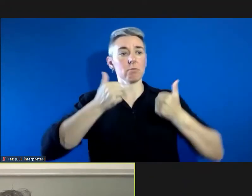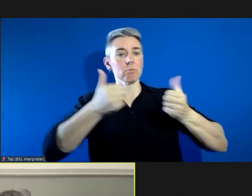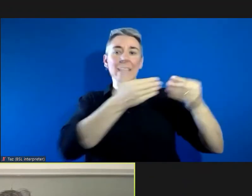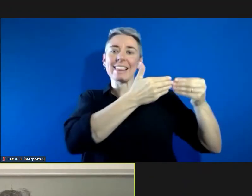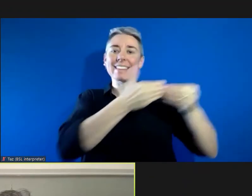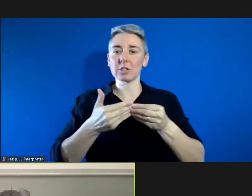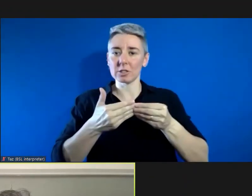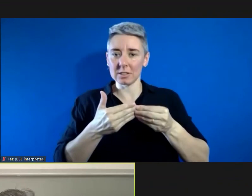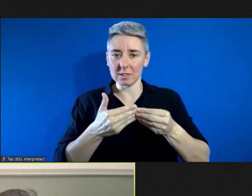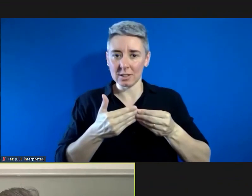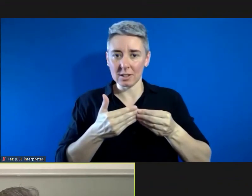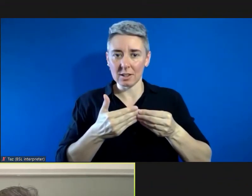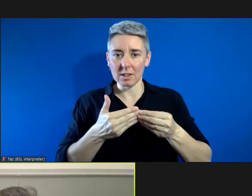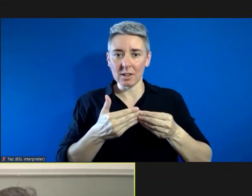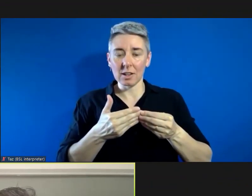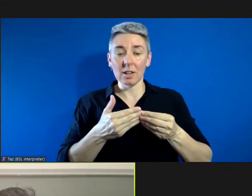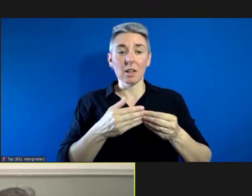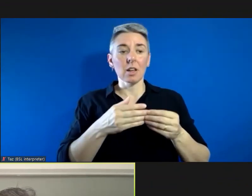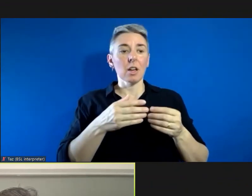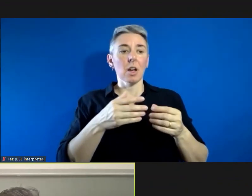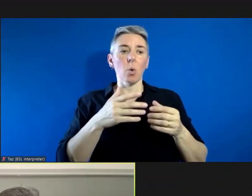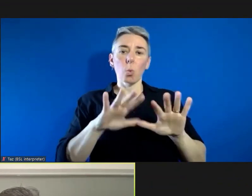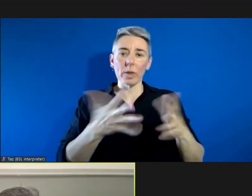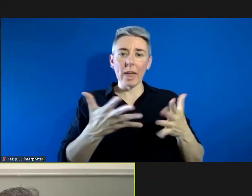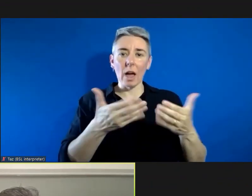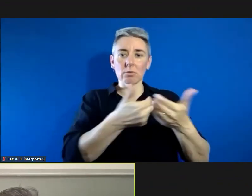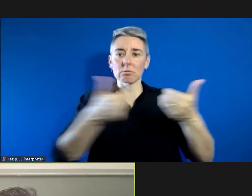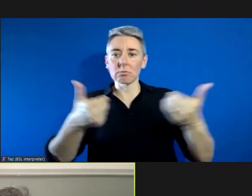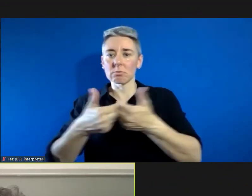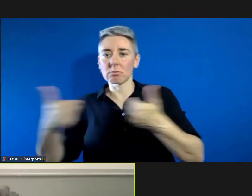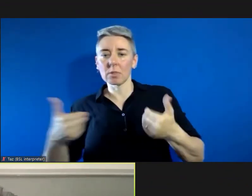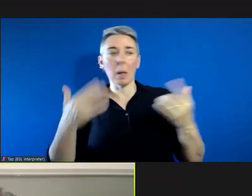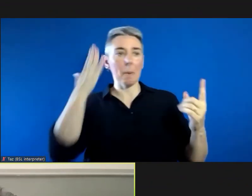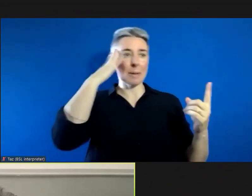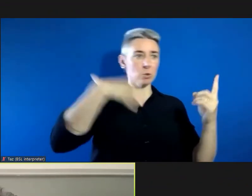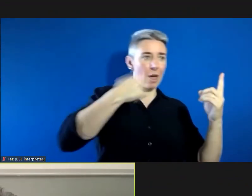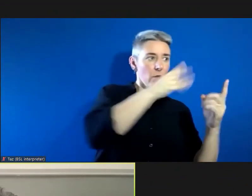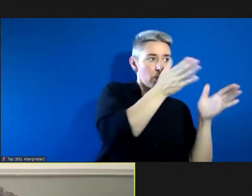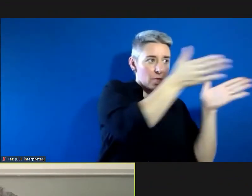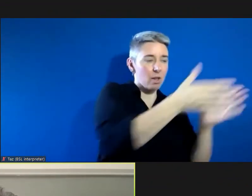Where we've got mental health in one corner, racism over there, feminism here, climate